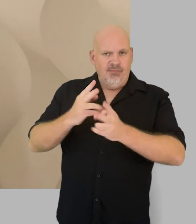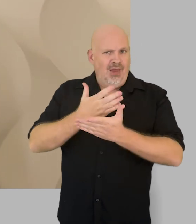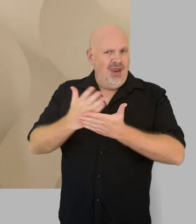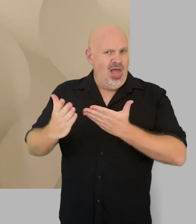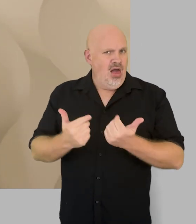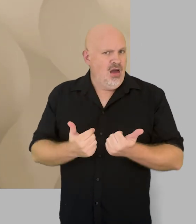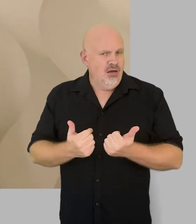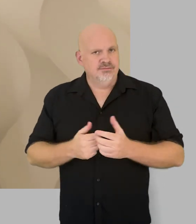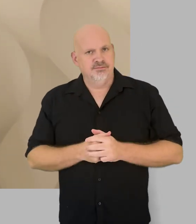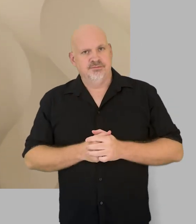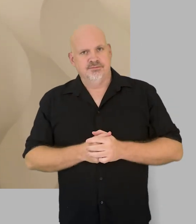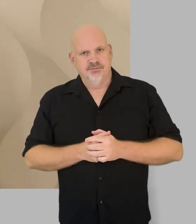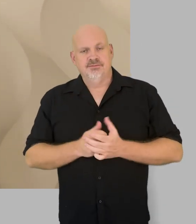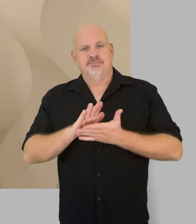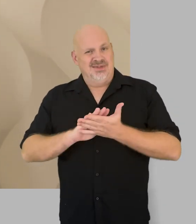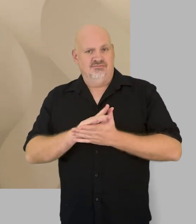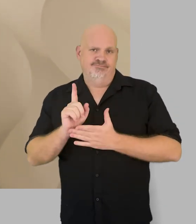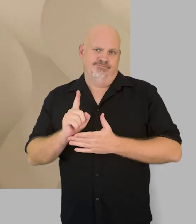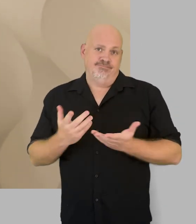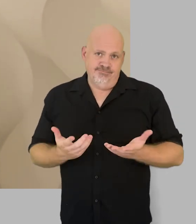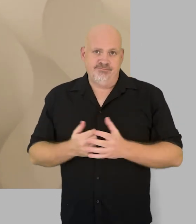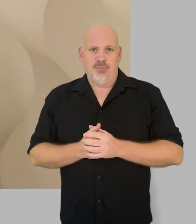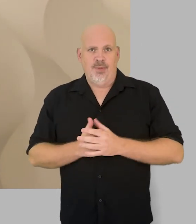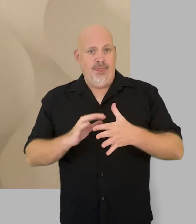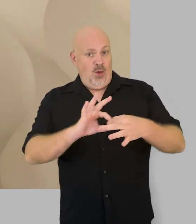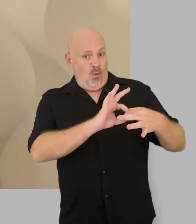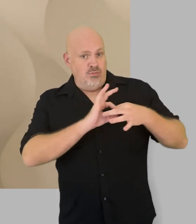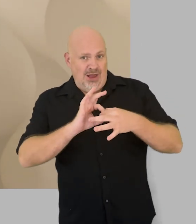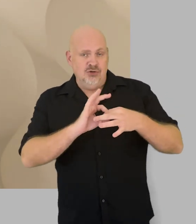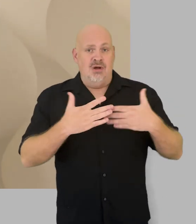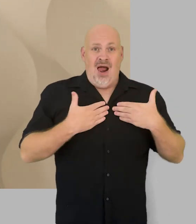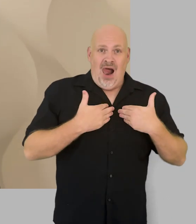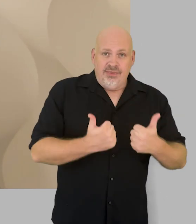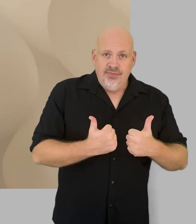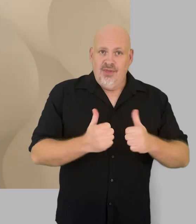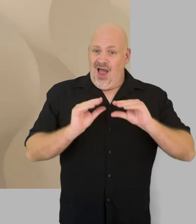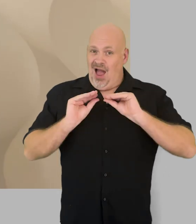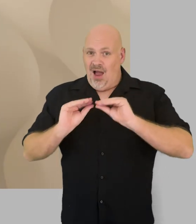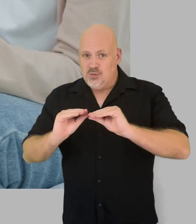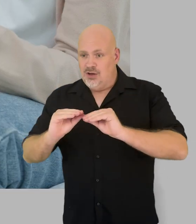identify trends over time, and evaluate effectiveness of mental-health policies.